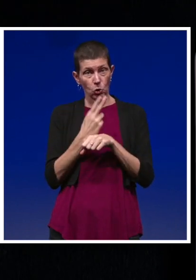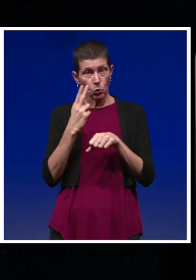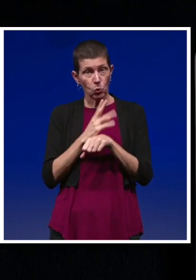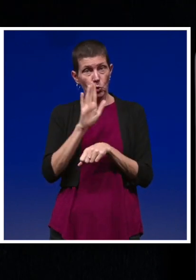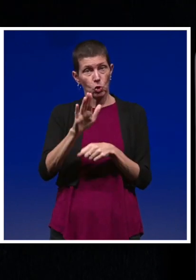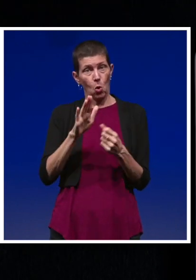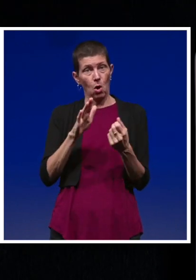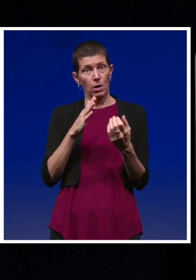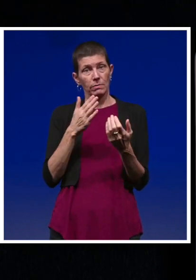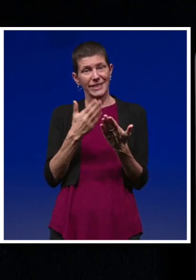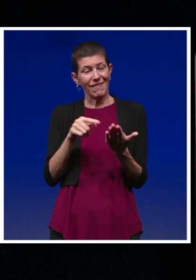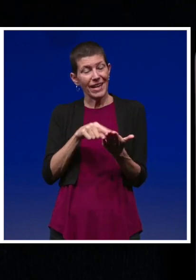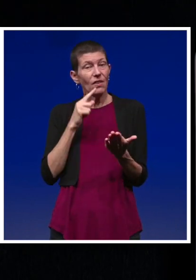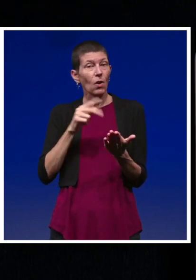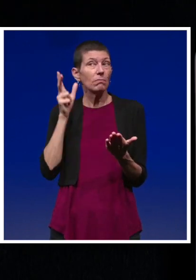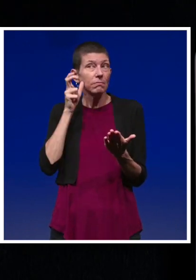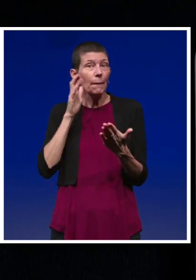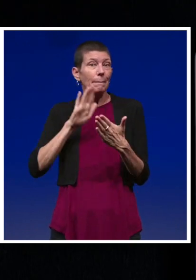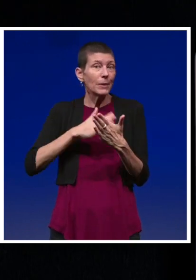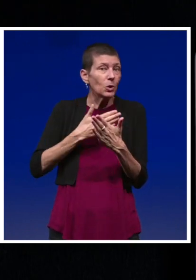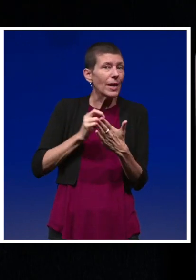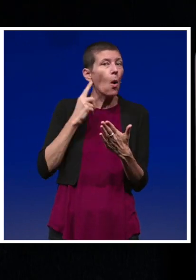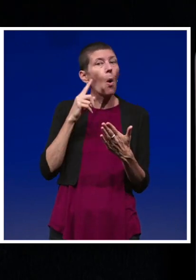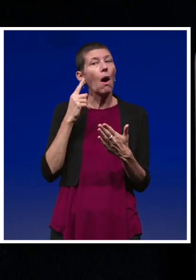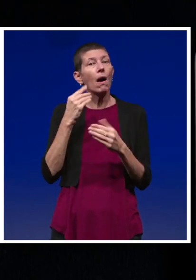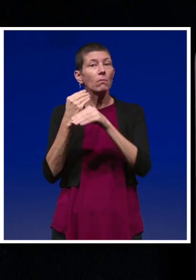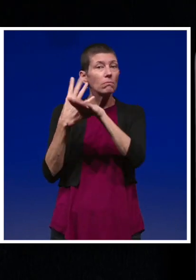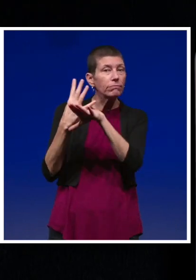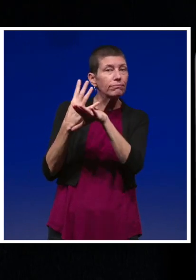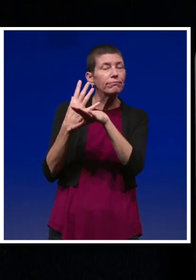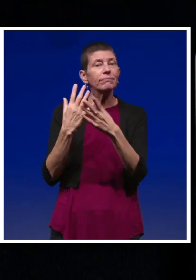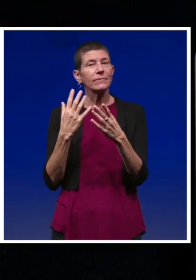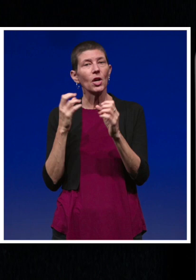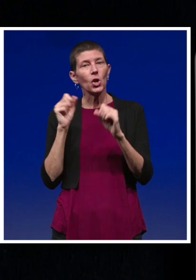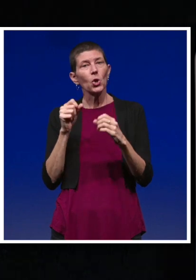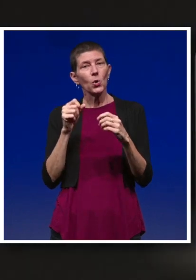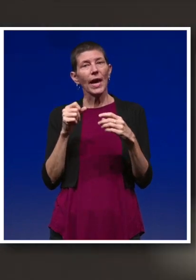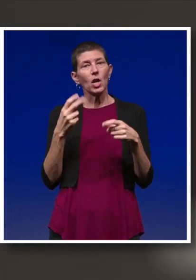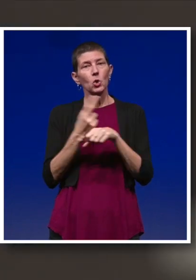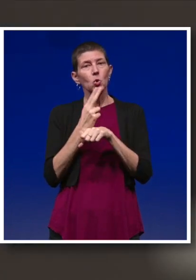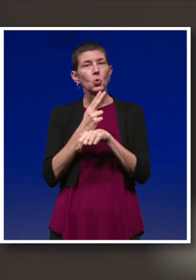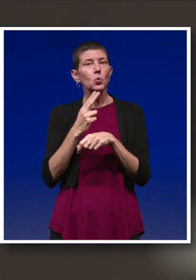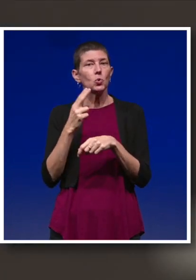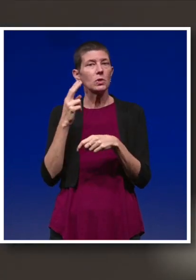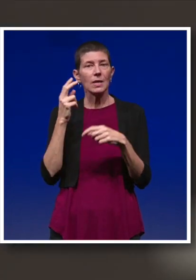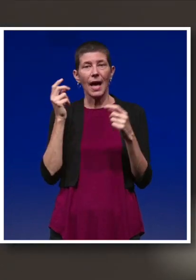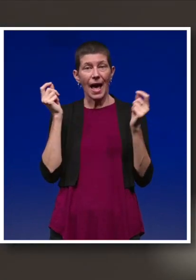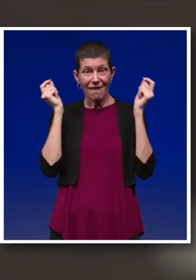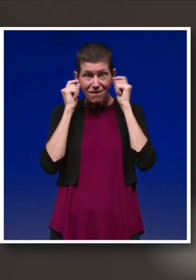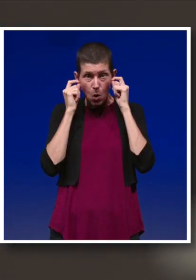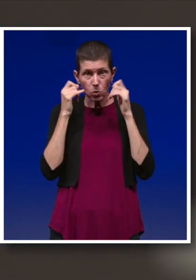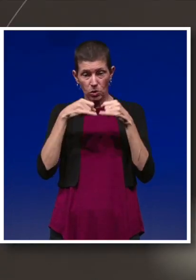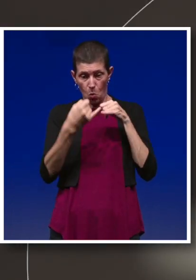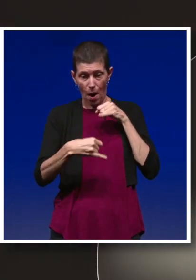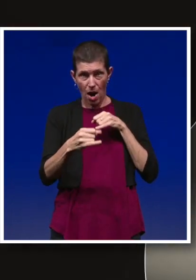If you want to utilize your device for listening to music or for video calling, you can plug in wired headphones